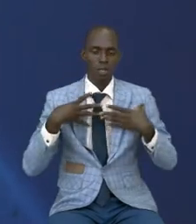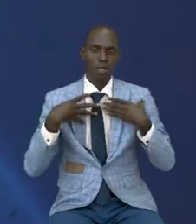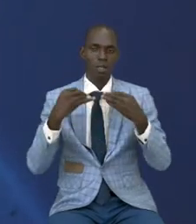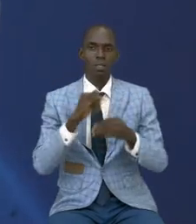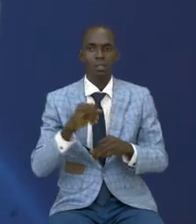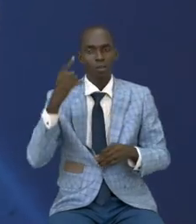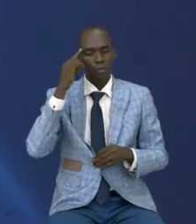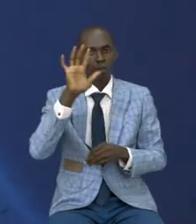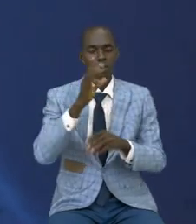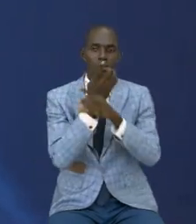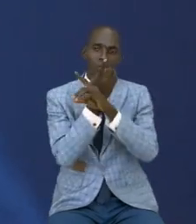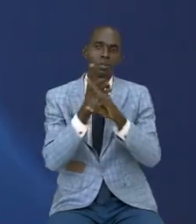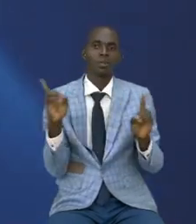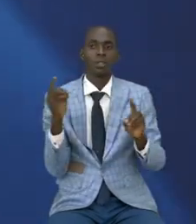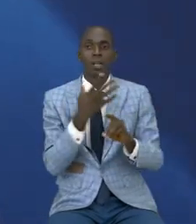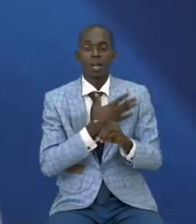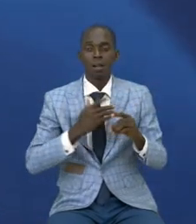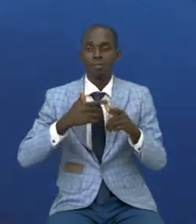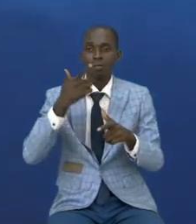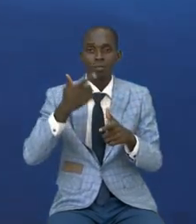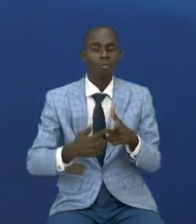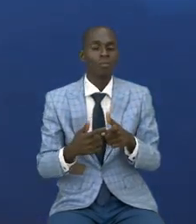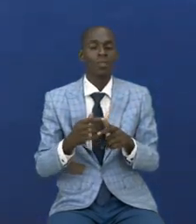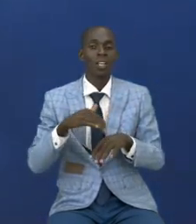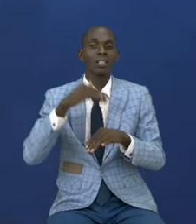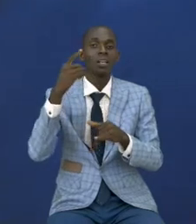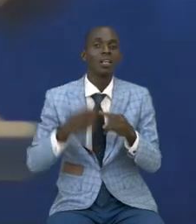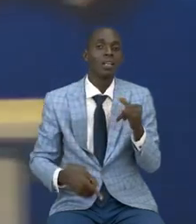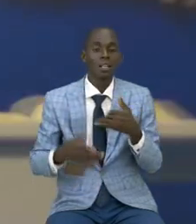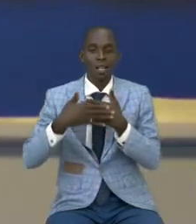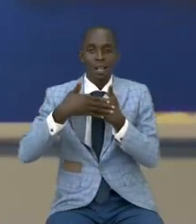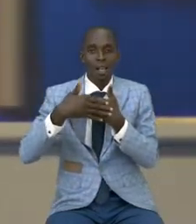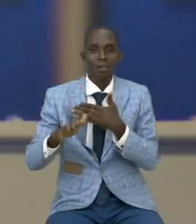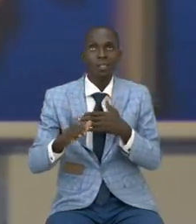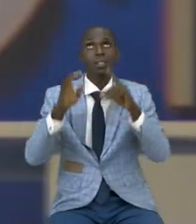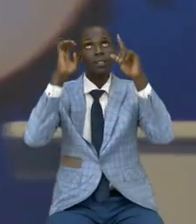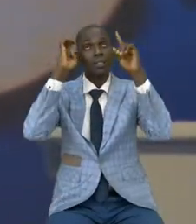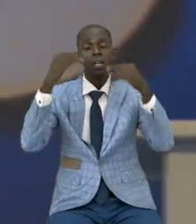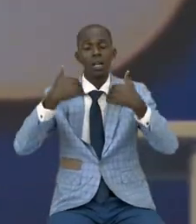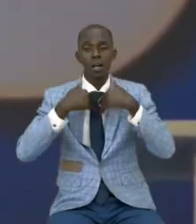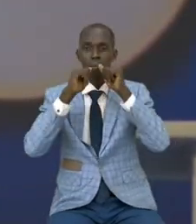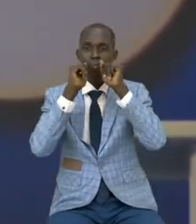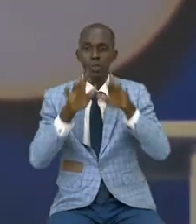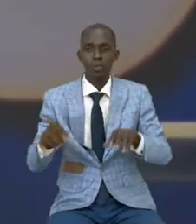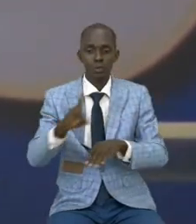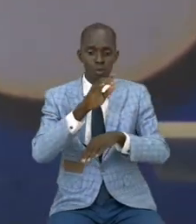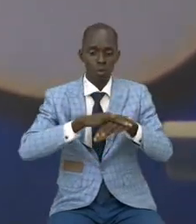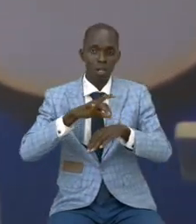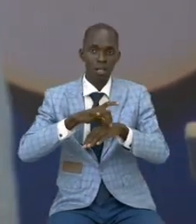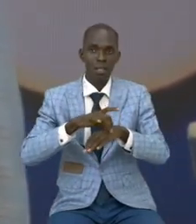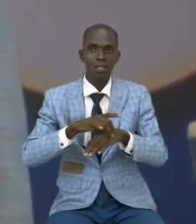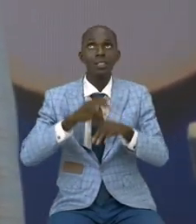deliverance and then eventually apparently has blessed you on earth it will take you to heaven